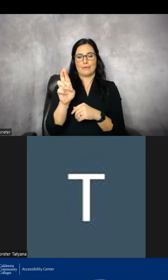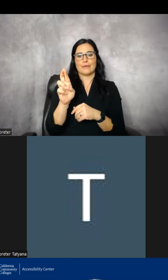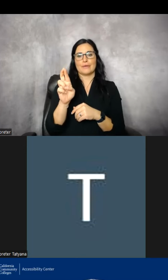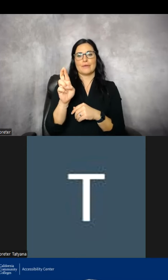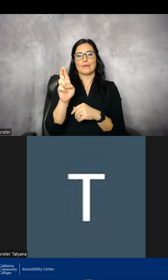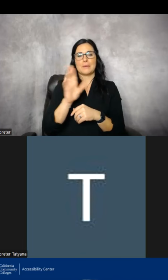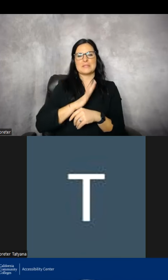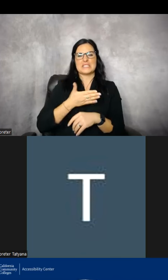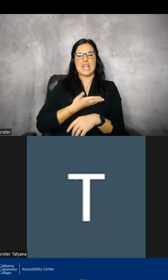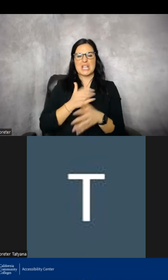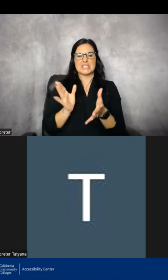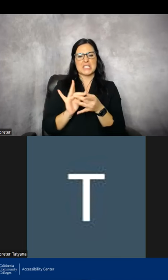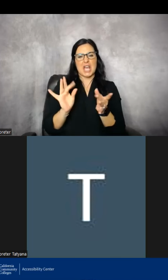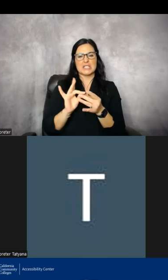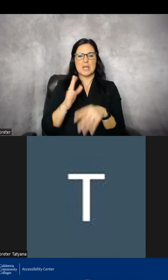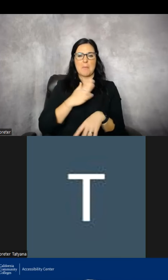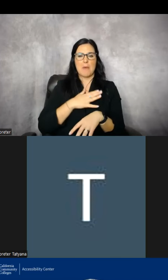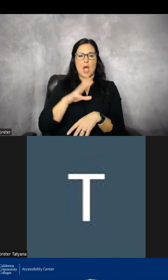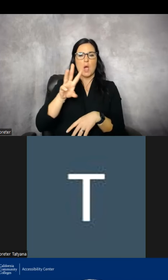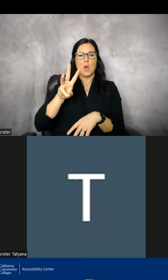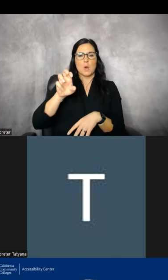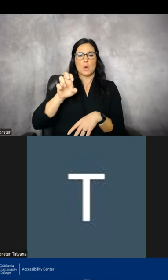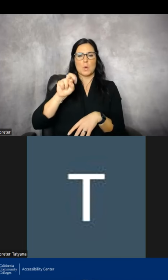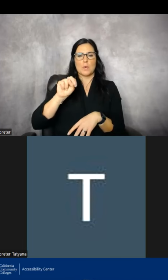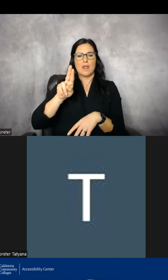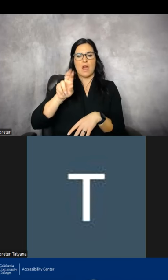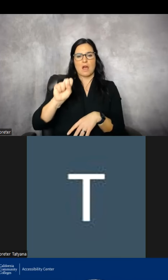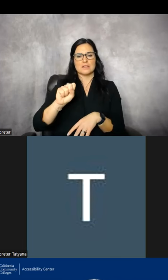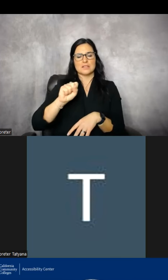he said it throws my wenus out of whack, he meant that thing,